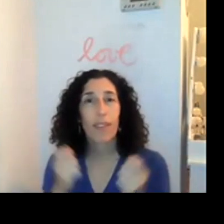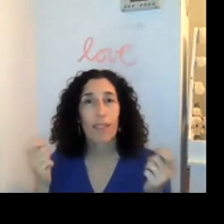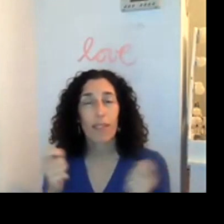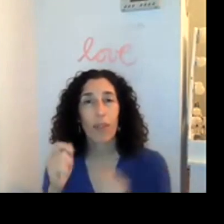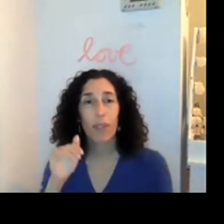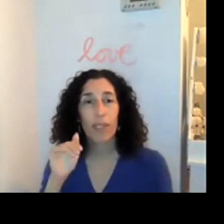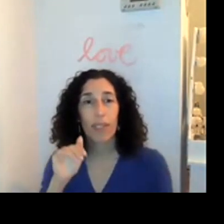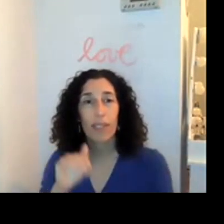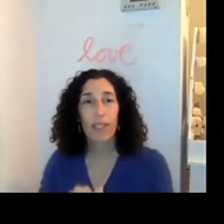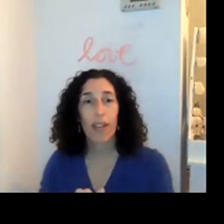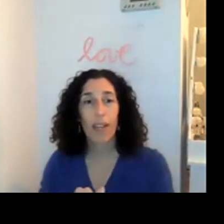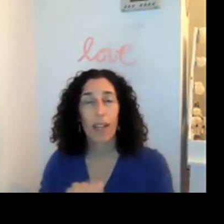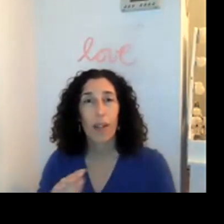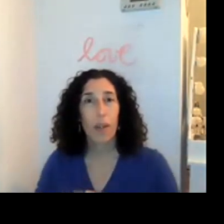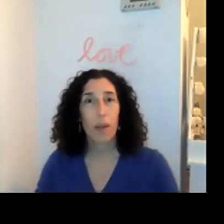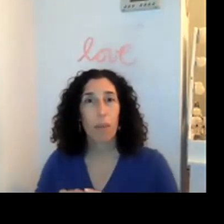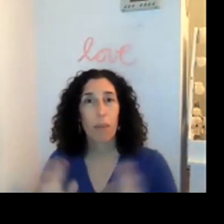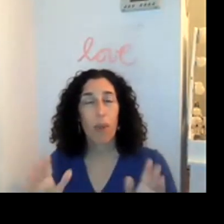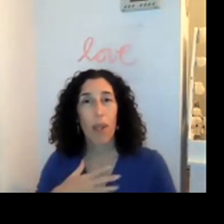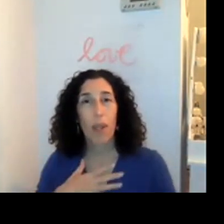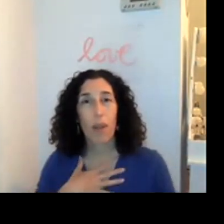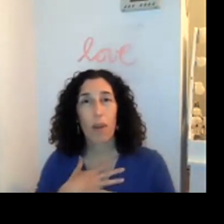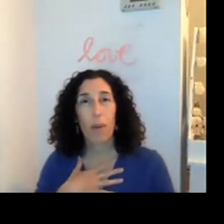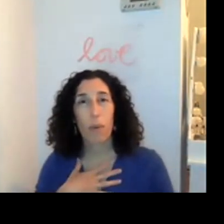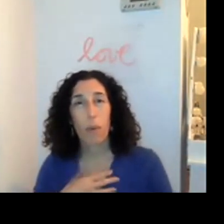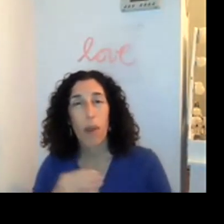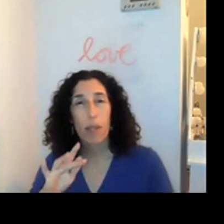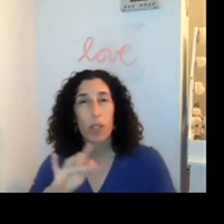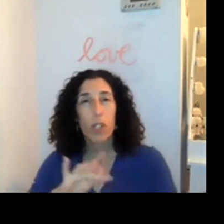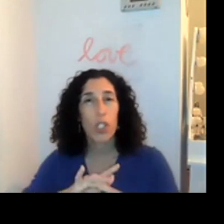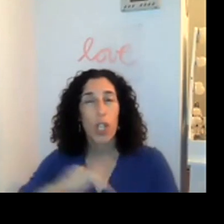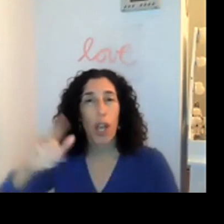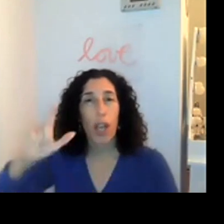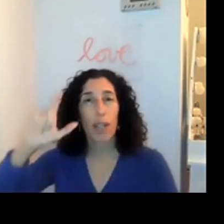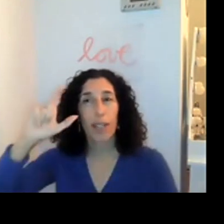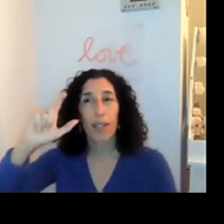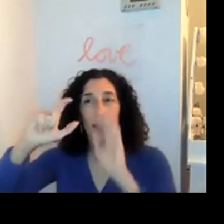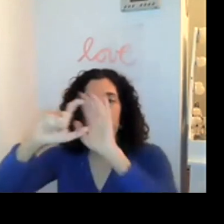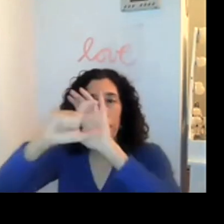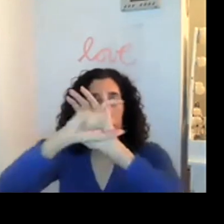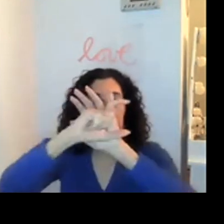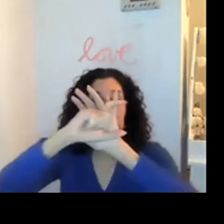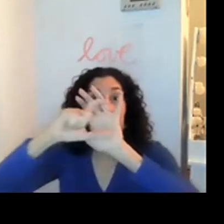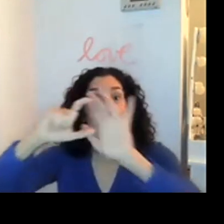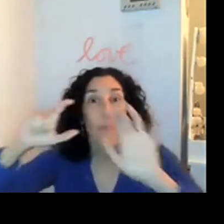a story about using my screen reader last week. I was in a Zoom meeting and my dear